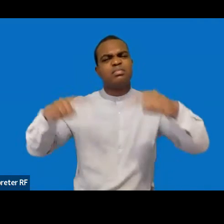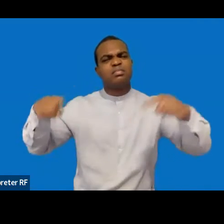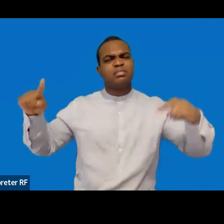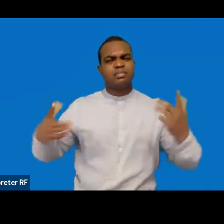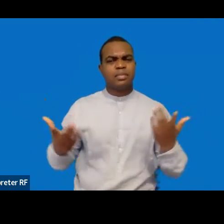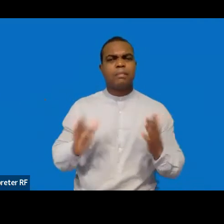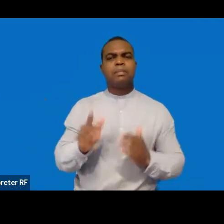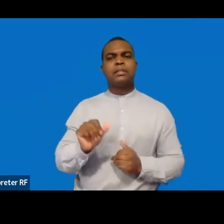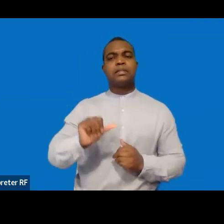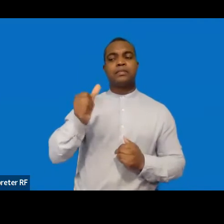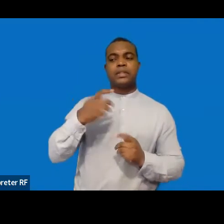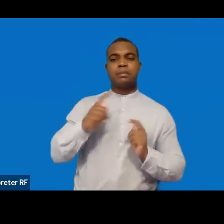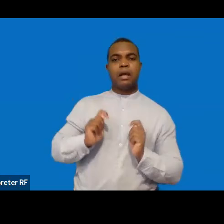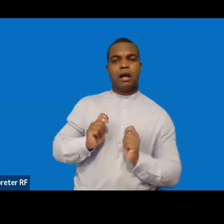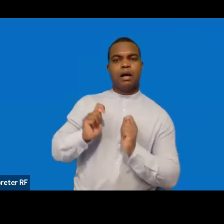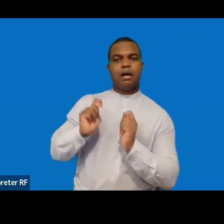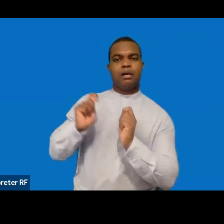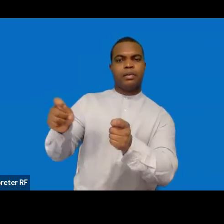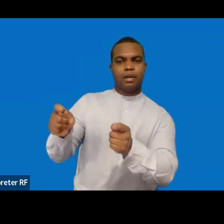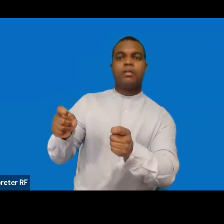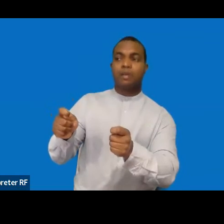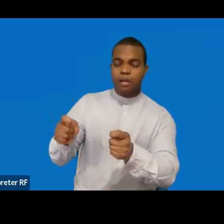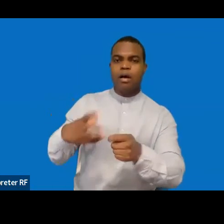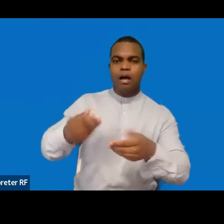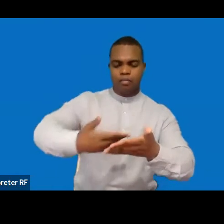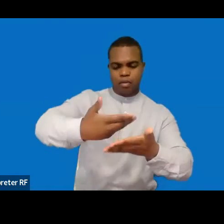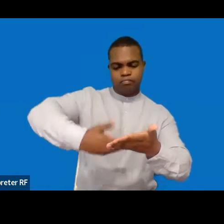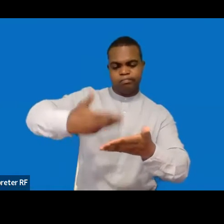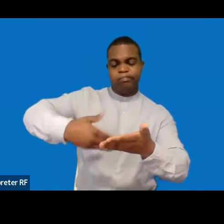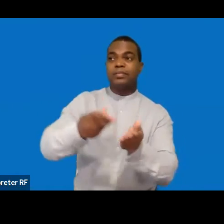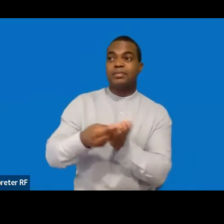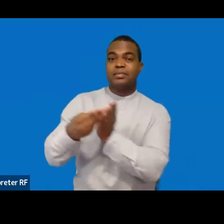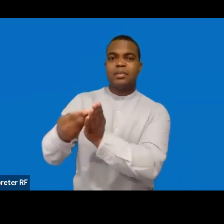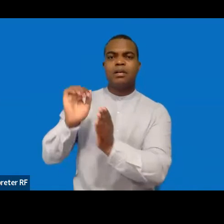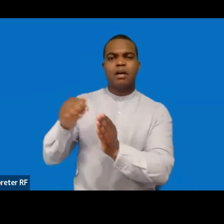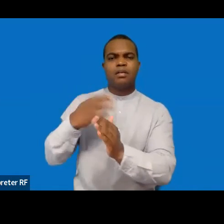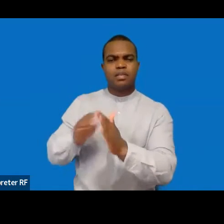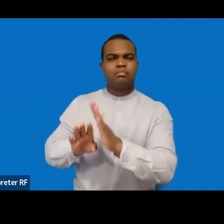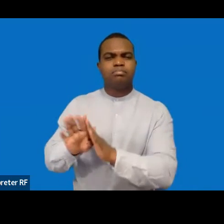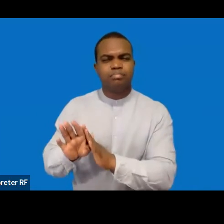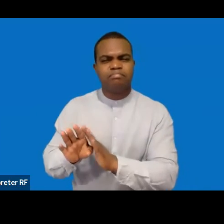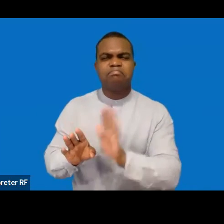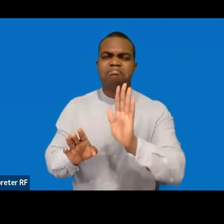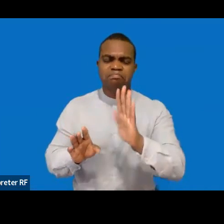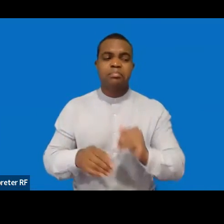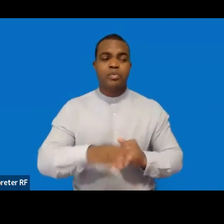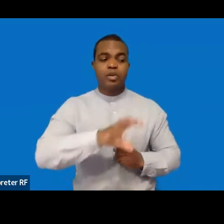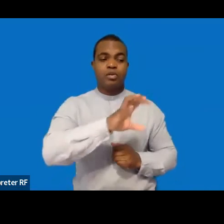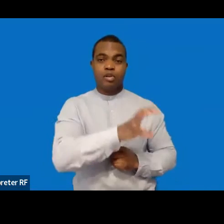with different aspects in the countries. The countries are Belgium, Cyprus, Estonia, Finland,